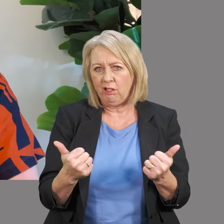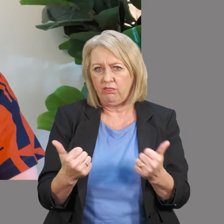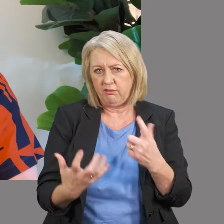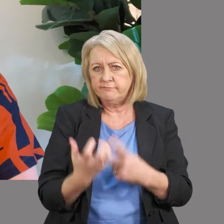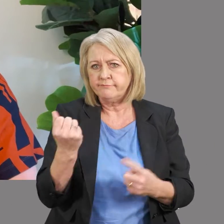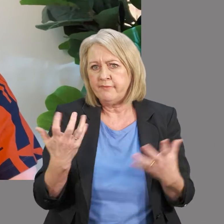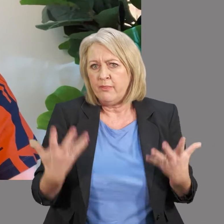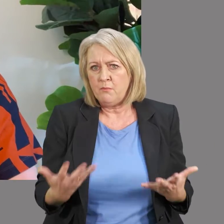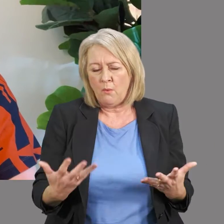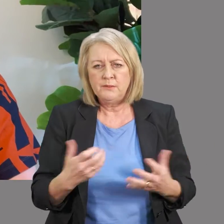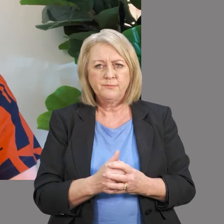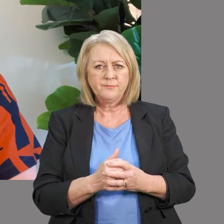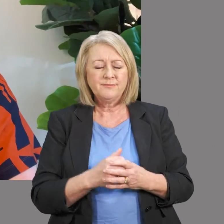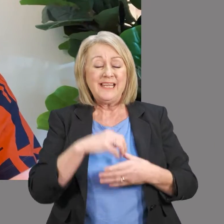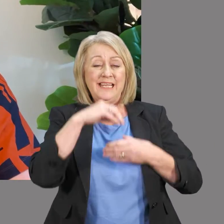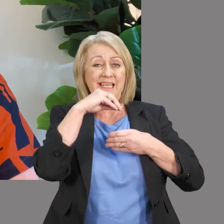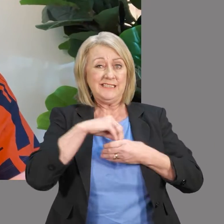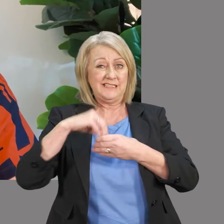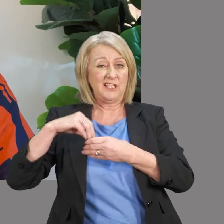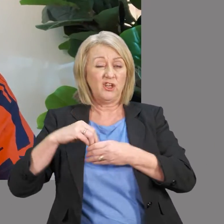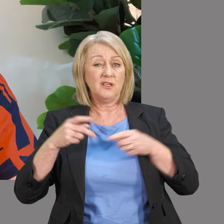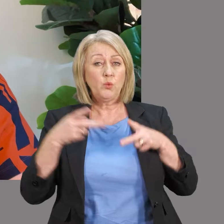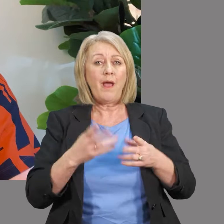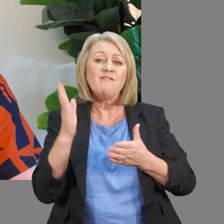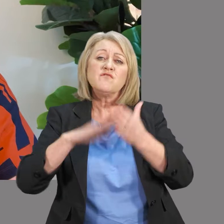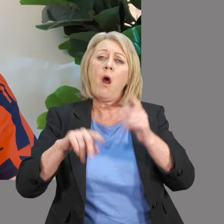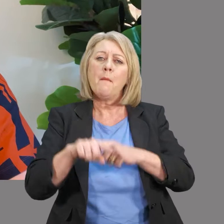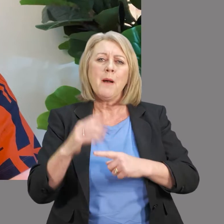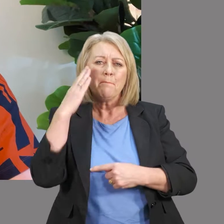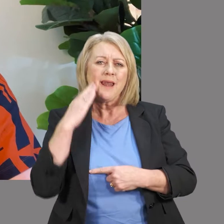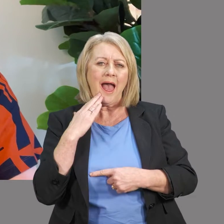Intersectionality is an approach rooted in Black feminist theory and praxis,